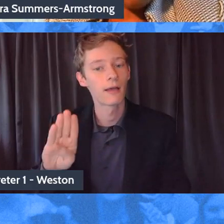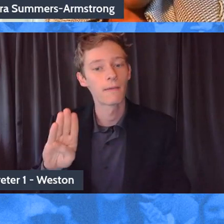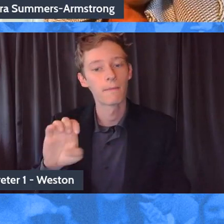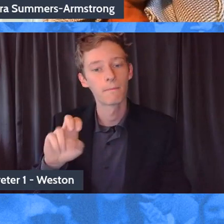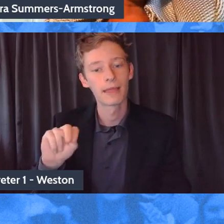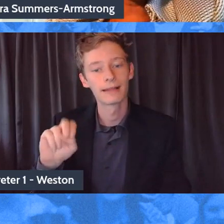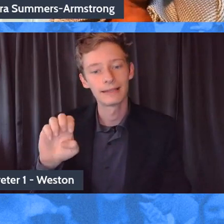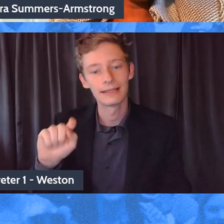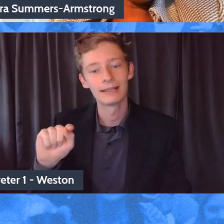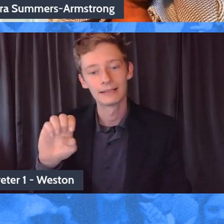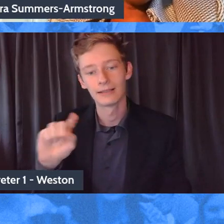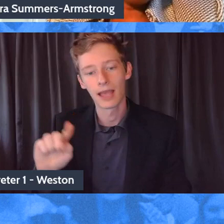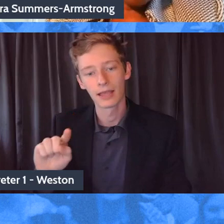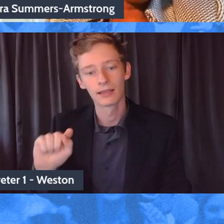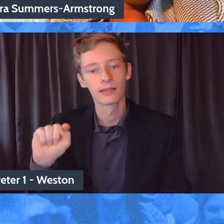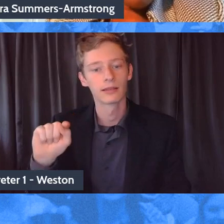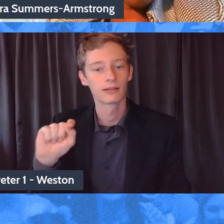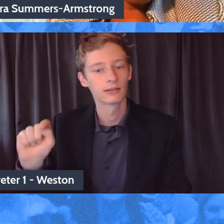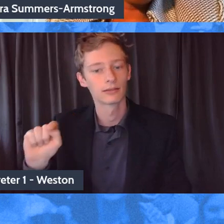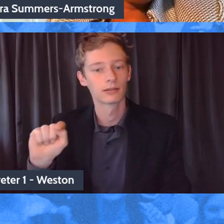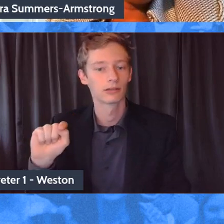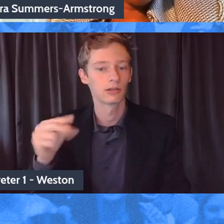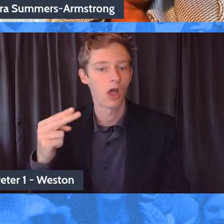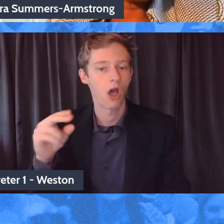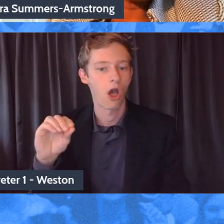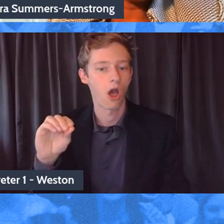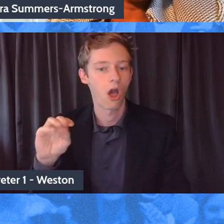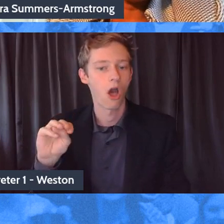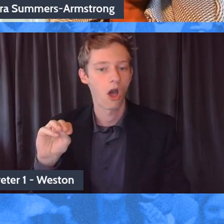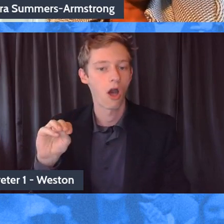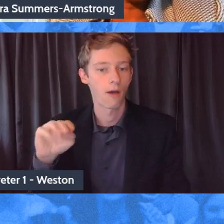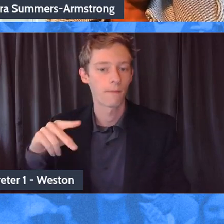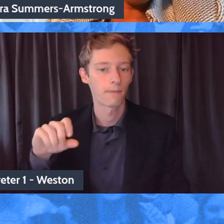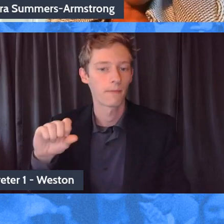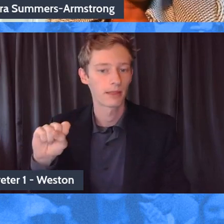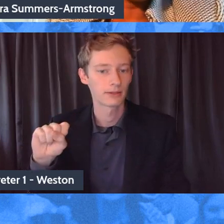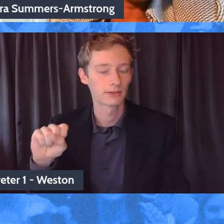And that was passed through. And several years ago we passed,